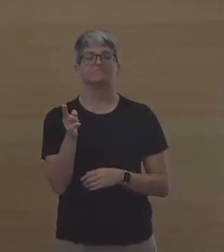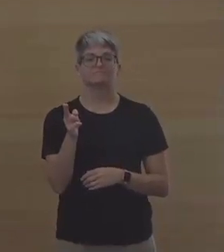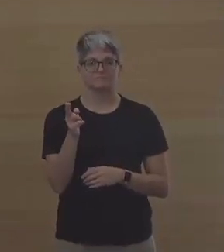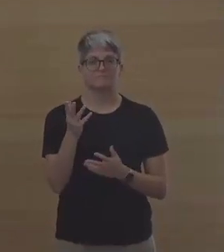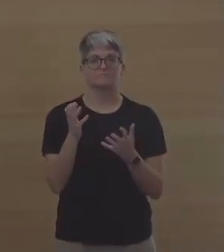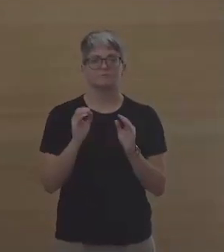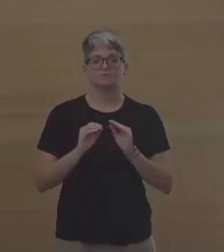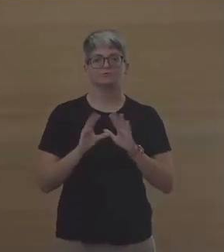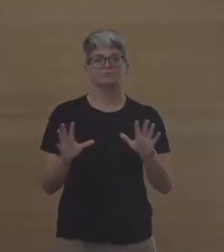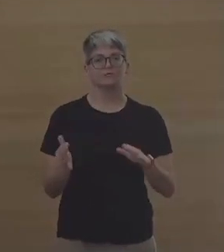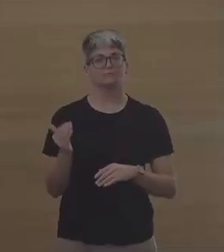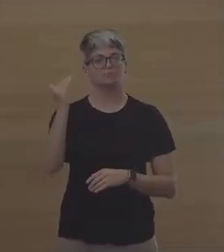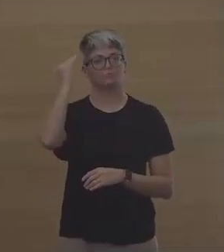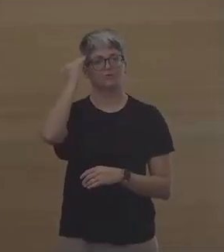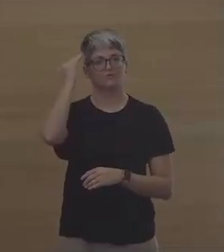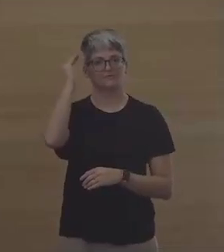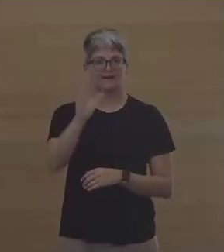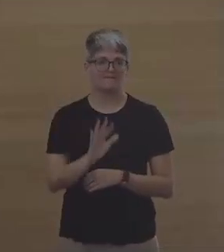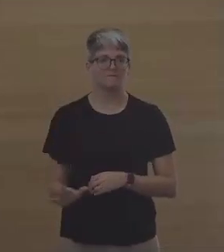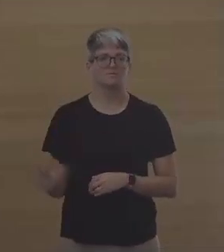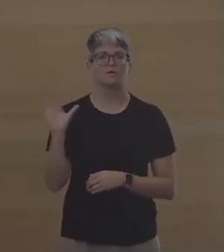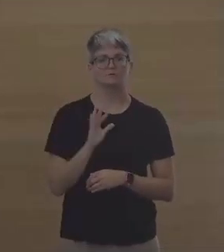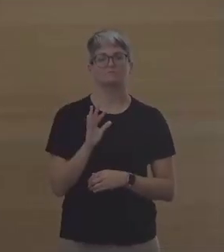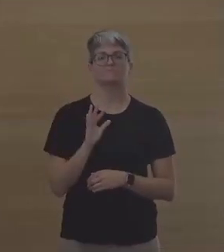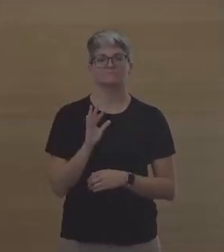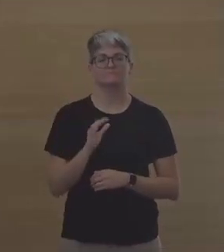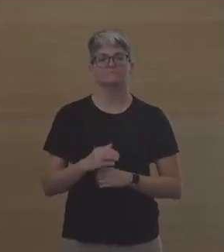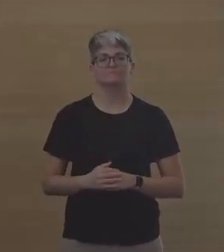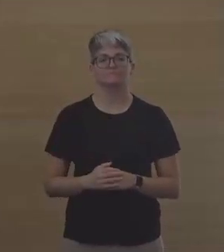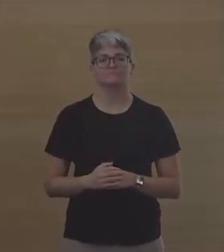awareness everywhere about the importance